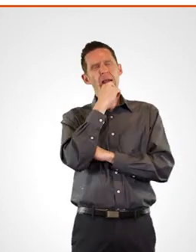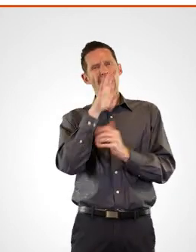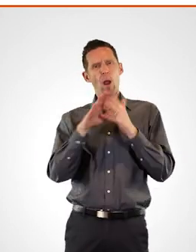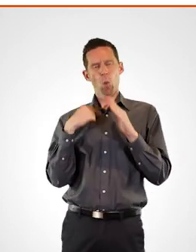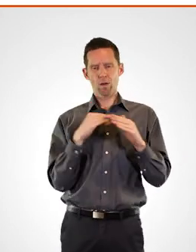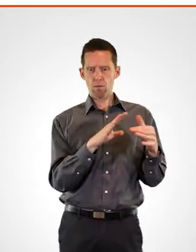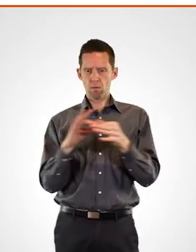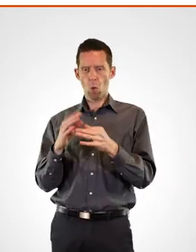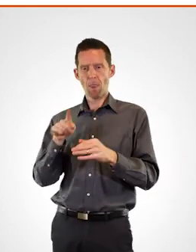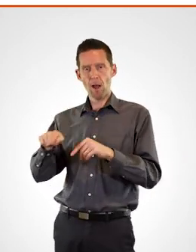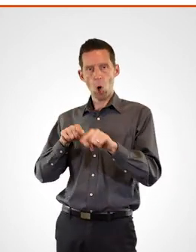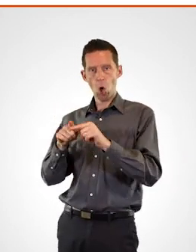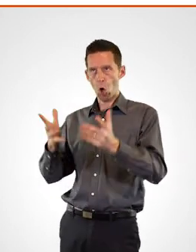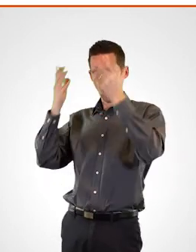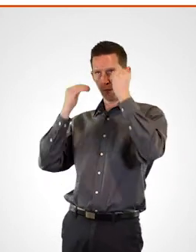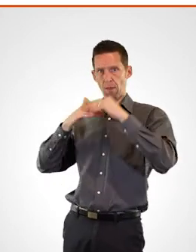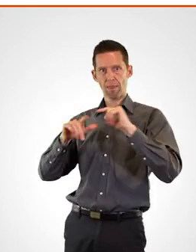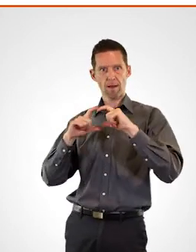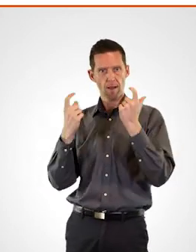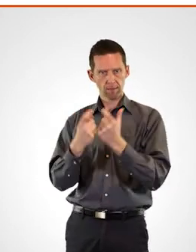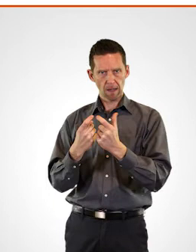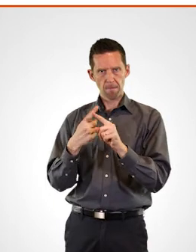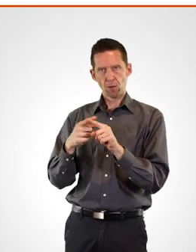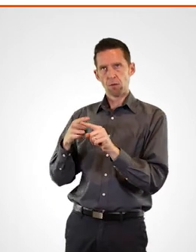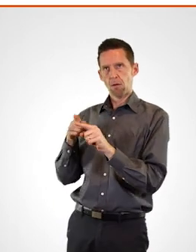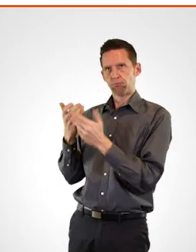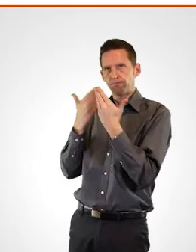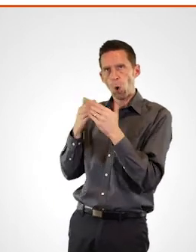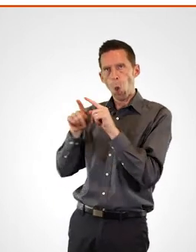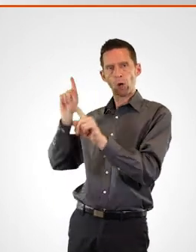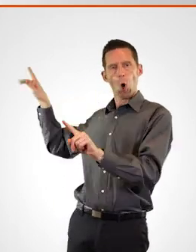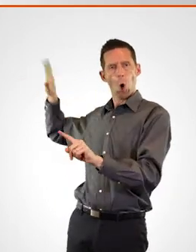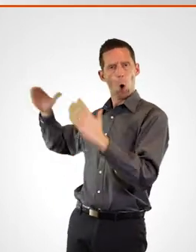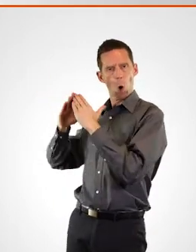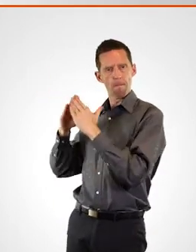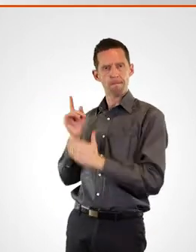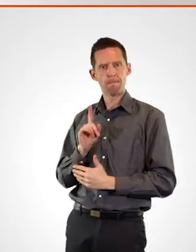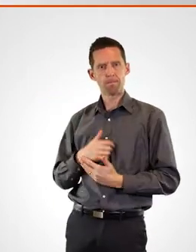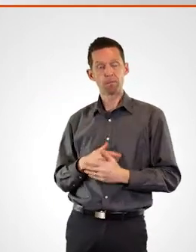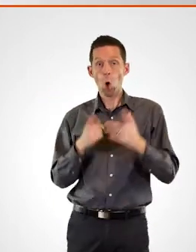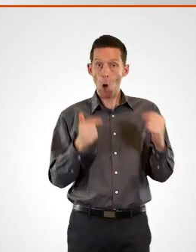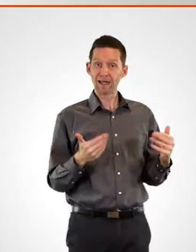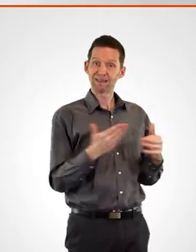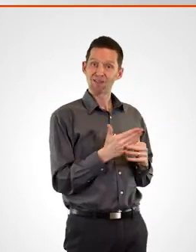the learning that happens in the classroom with the learning that's happening at home? So early intervention is important,